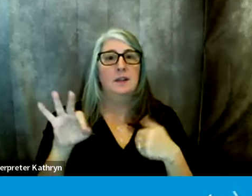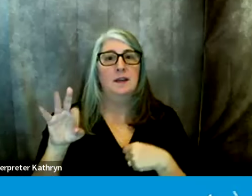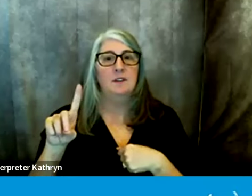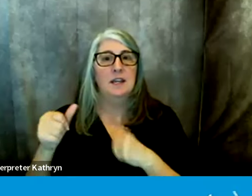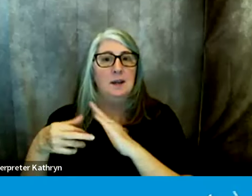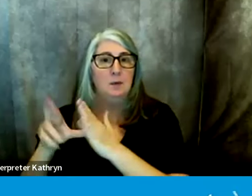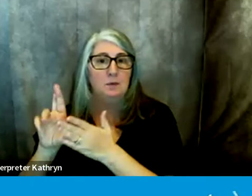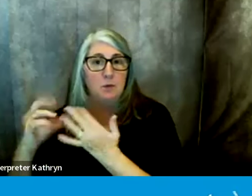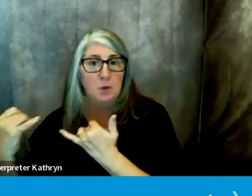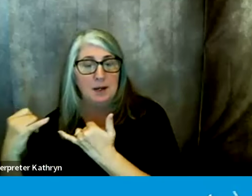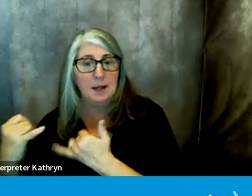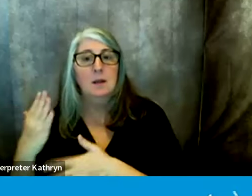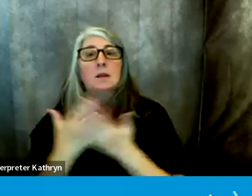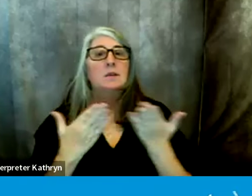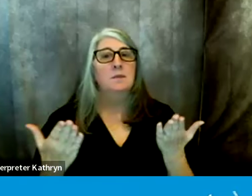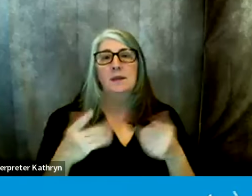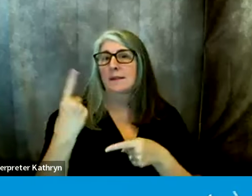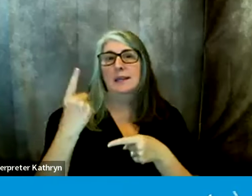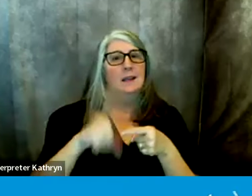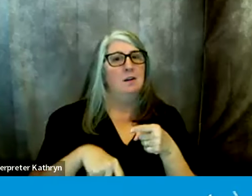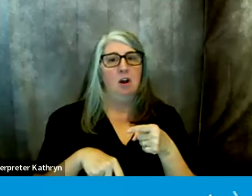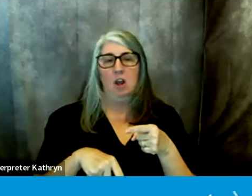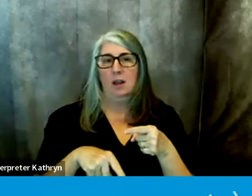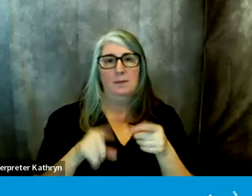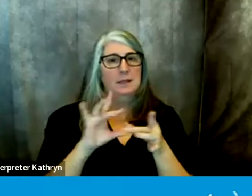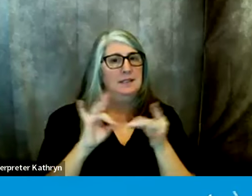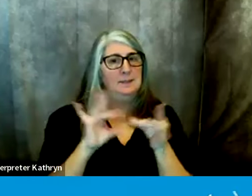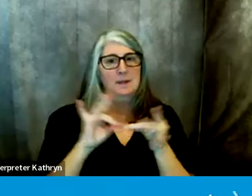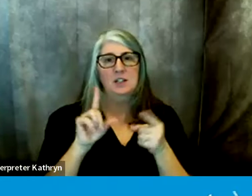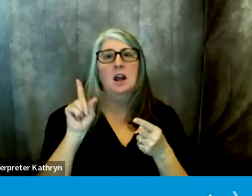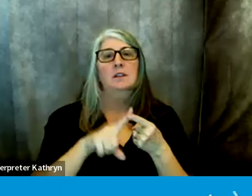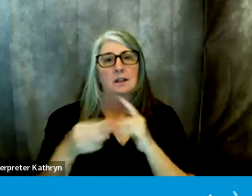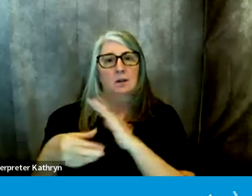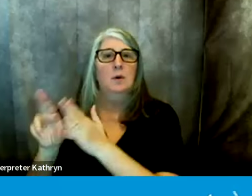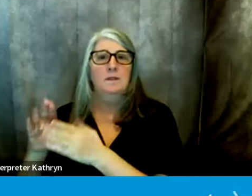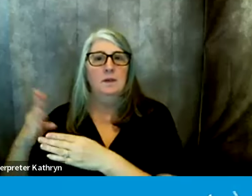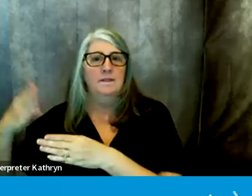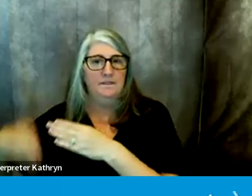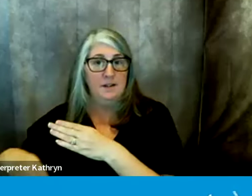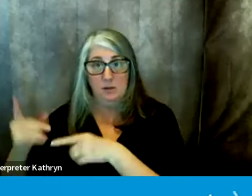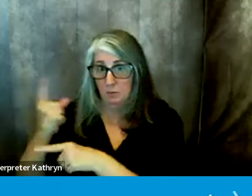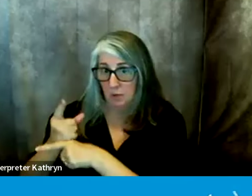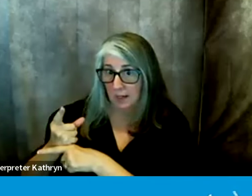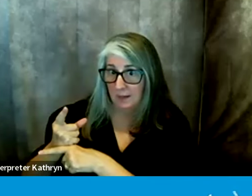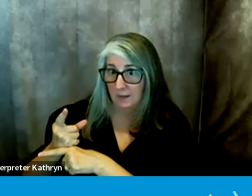there are certain things that cannot be said until the reviews are completed. Is that correct when I say that?